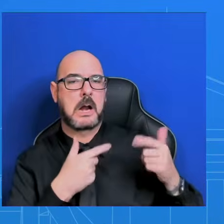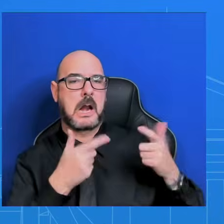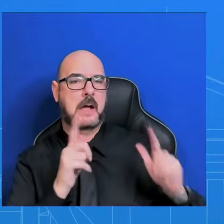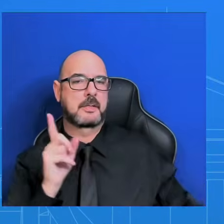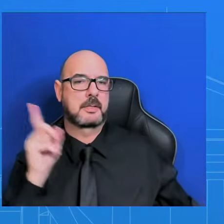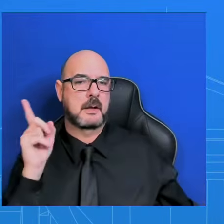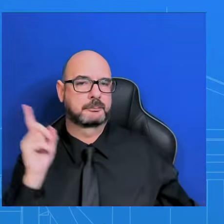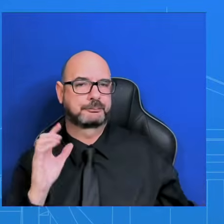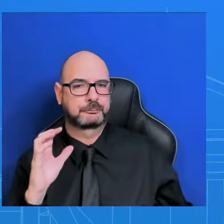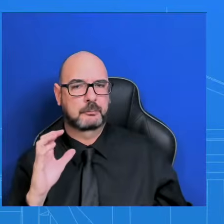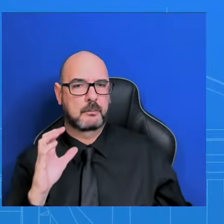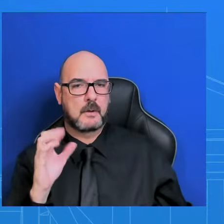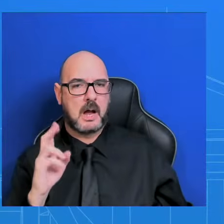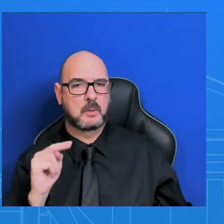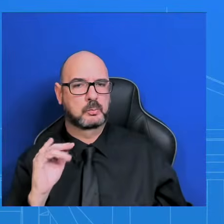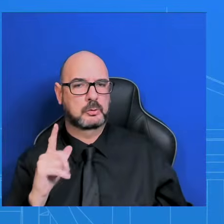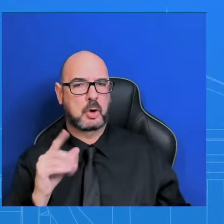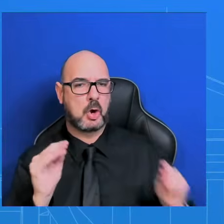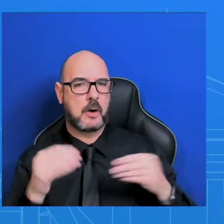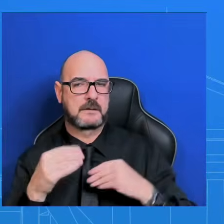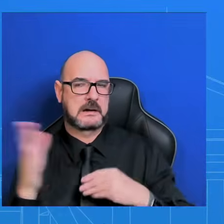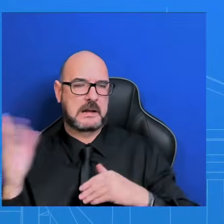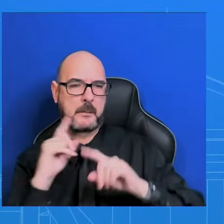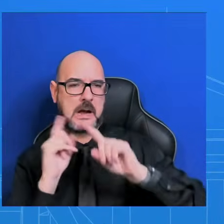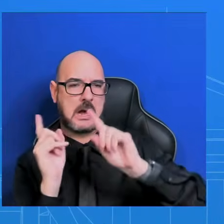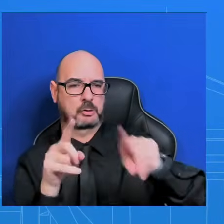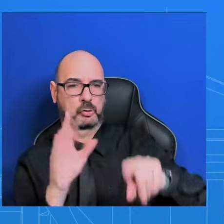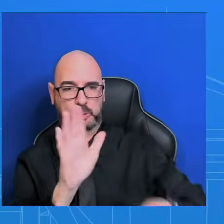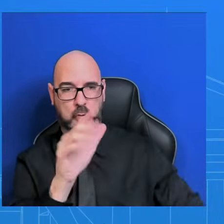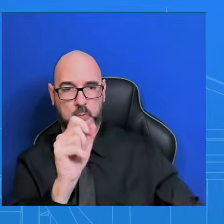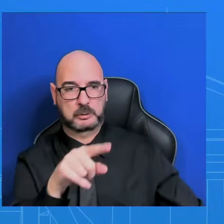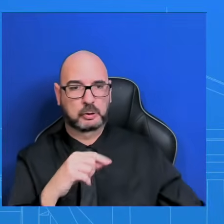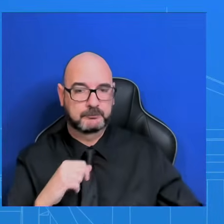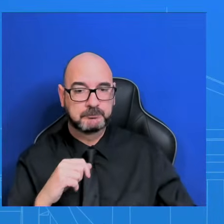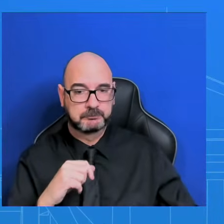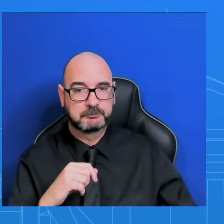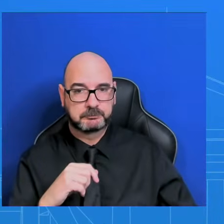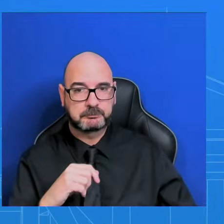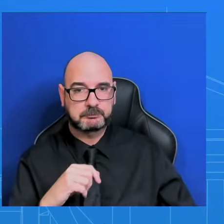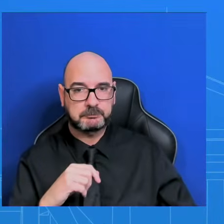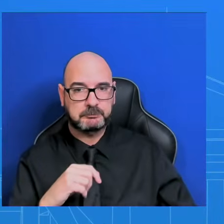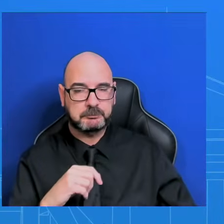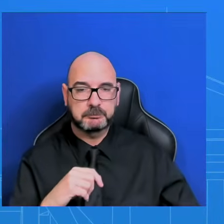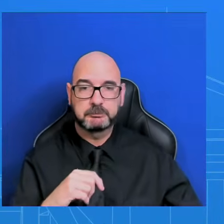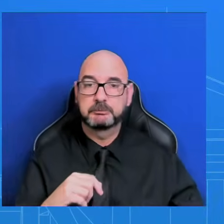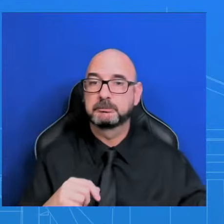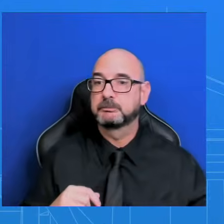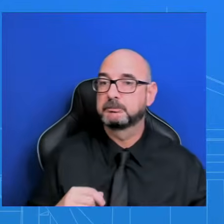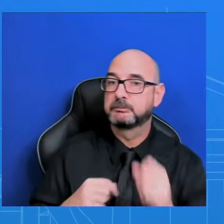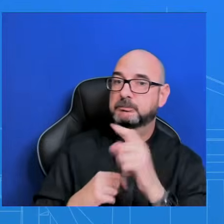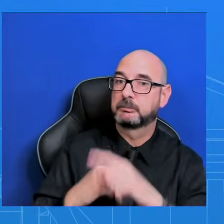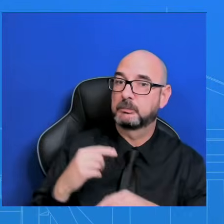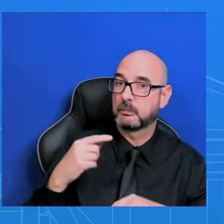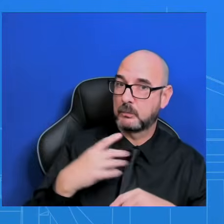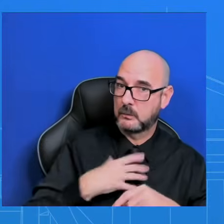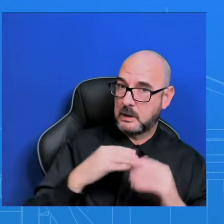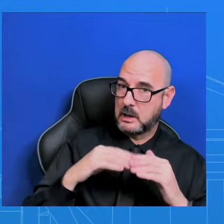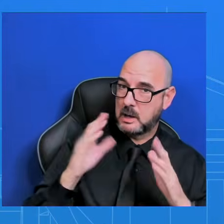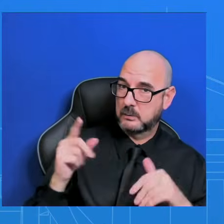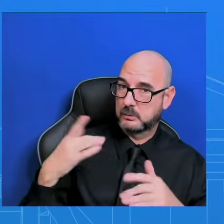when you were asked about whether the White House had any regrets about linking Ukraine aid with border funding, you said, "No, not at all." I wanted to know if that was still the case today.